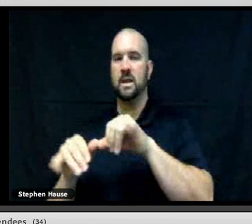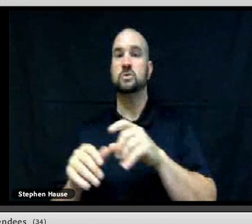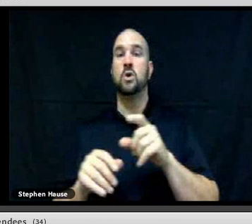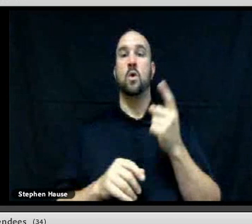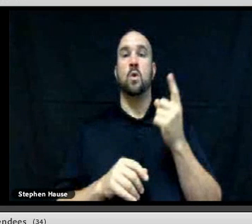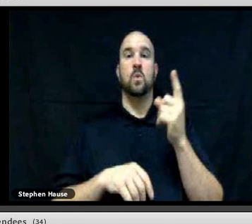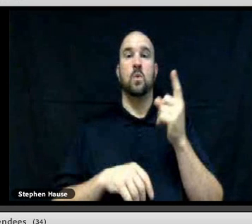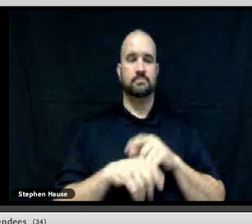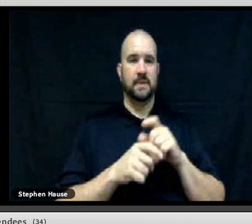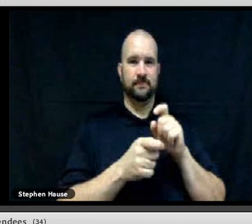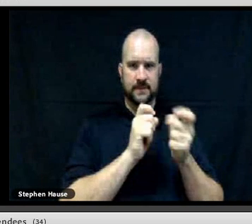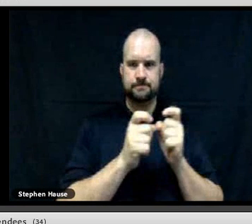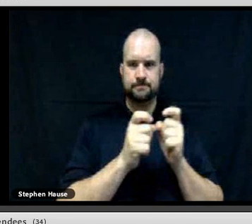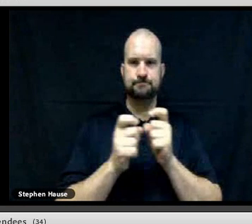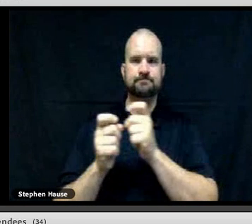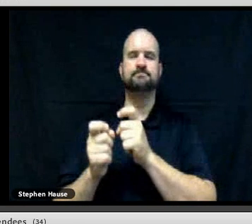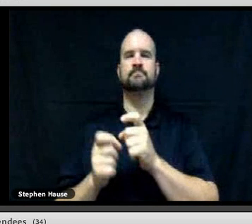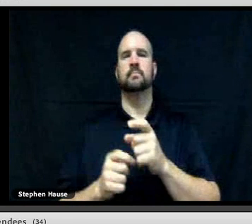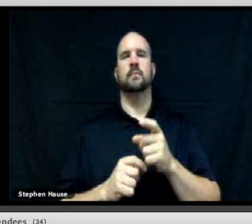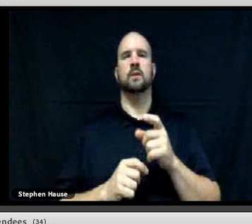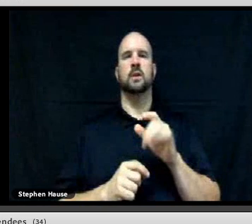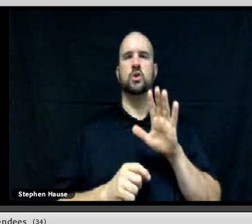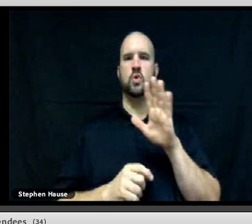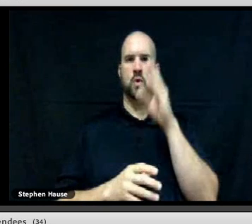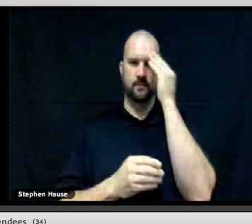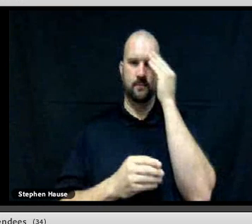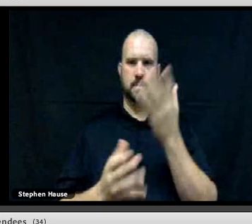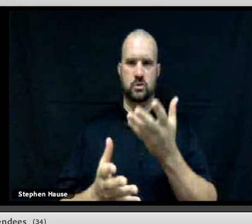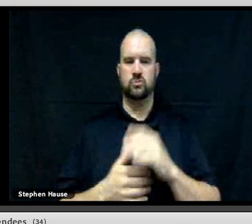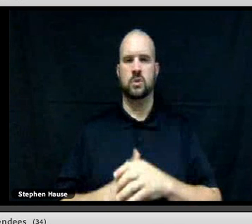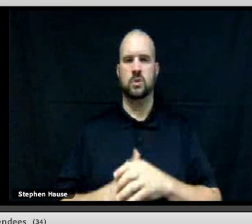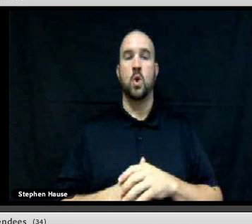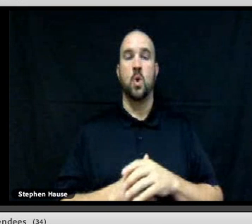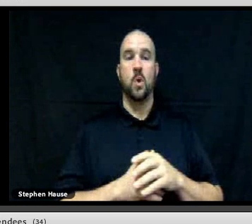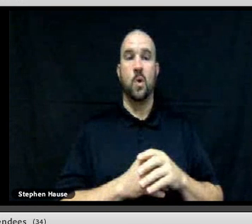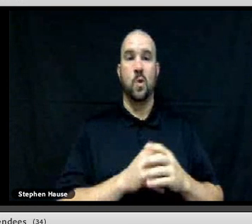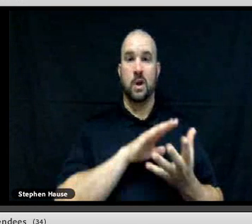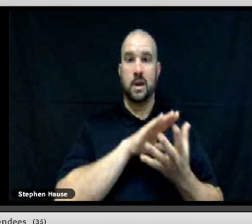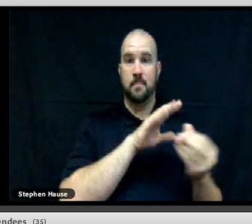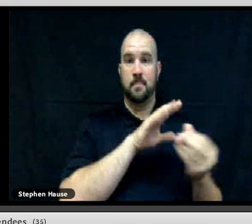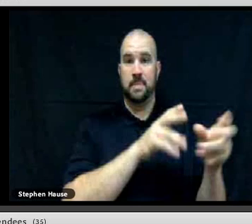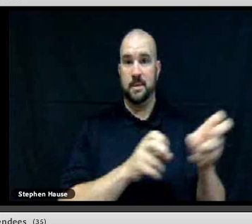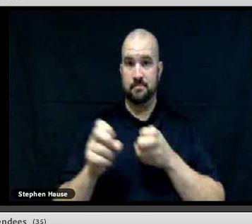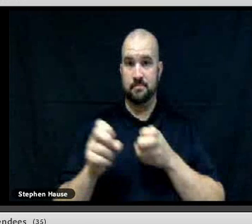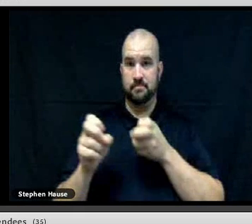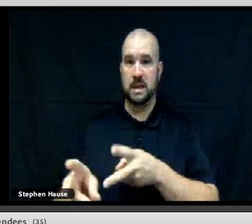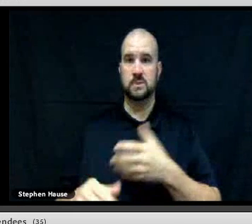Um, so, remember copy-paste and remember consistency are really, really important when it comes to being able to,